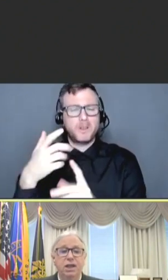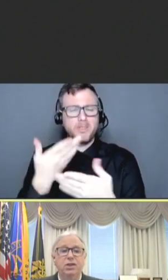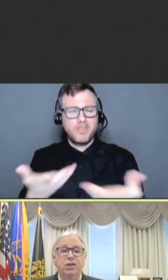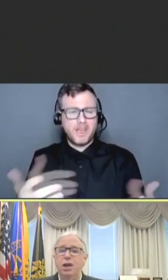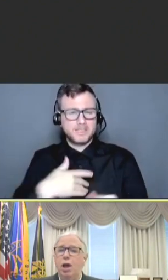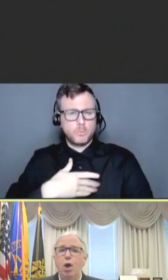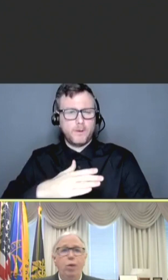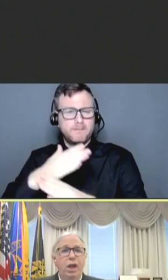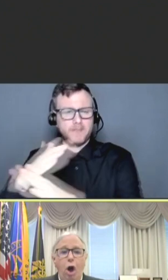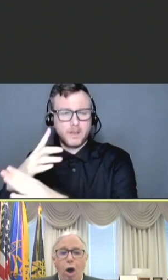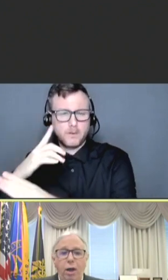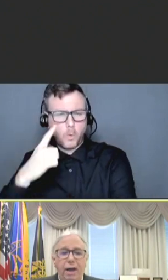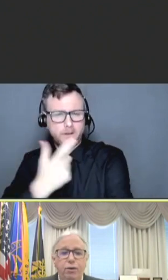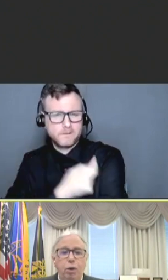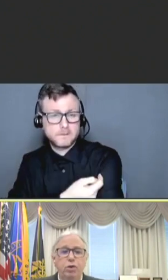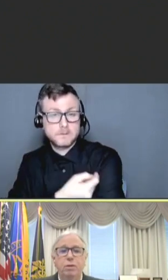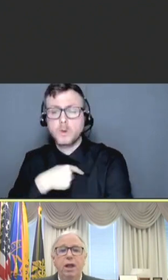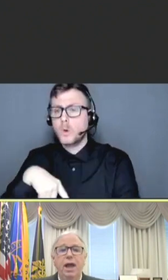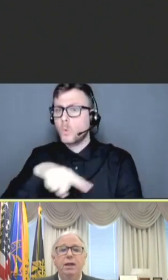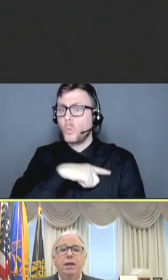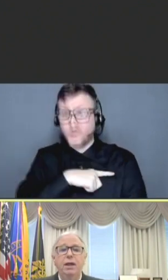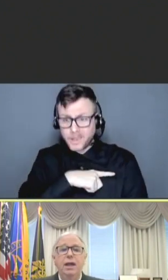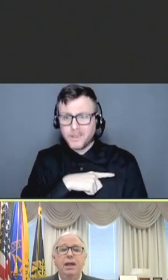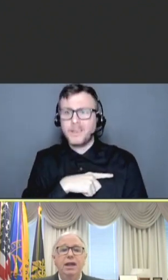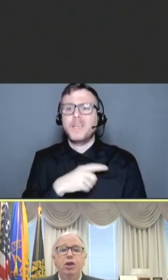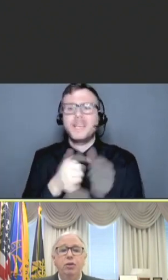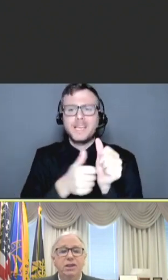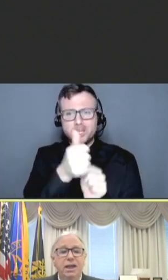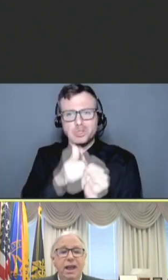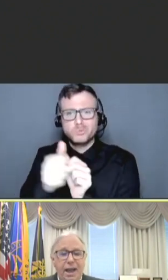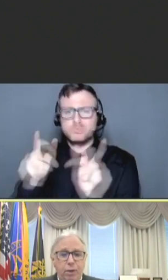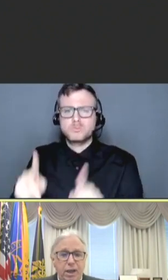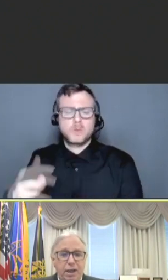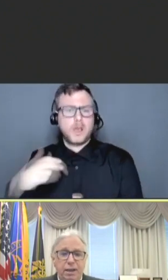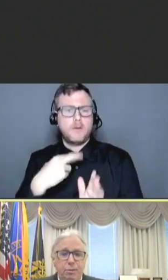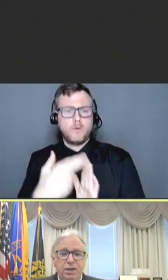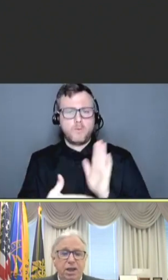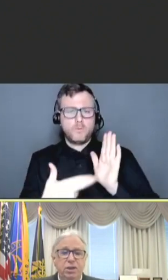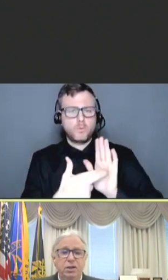vaccinations. We all have a role to play in increasing equity in immunizations,